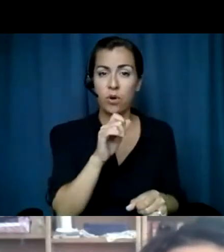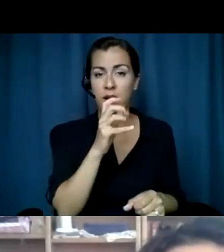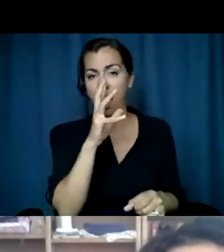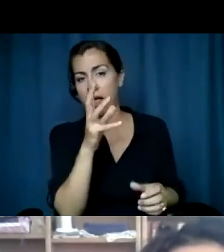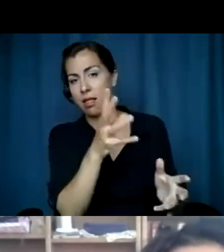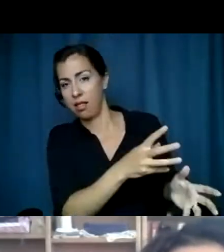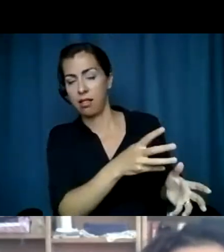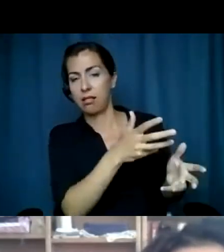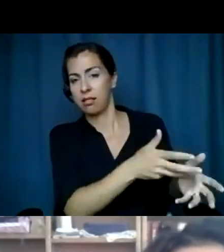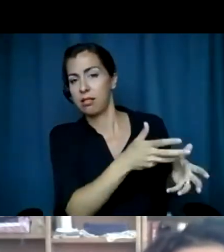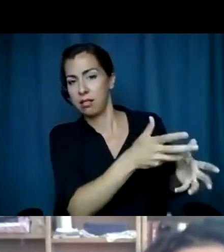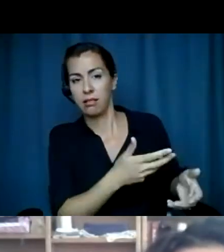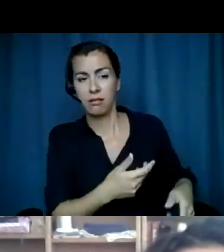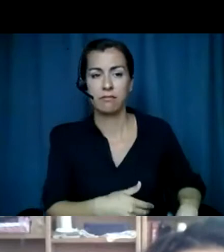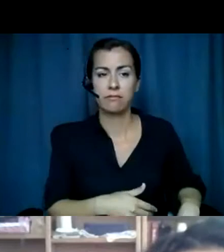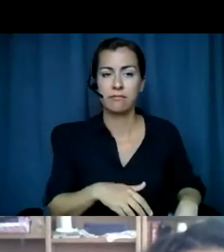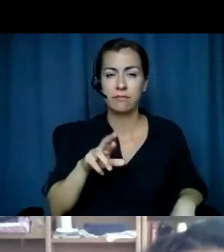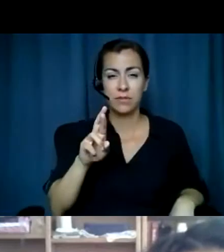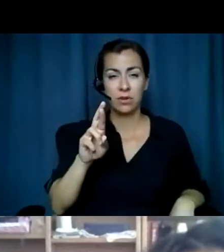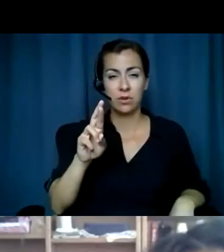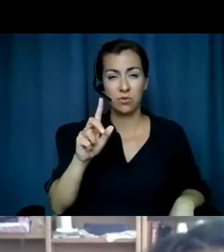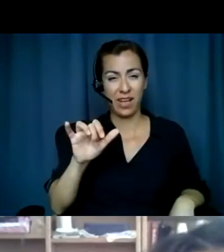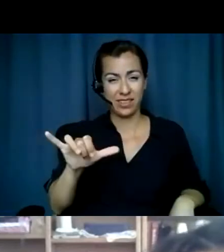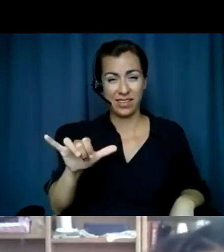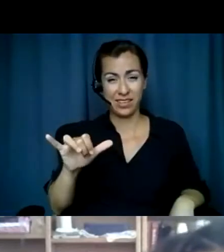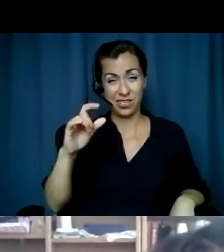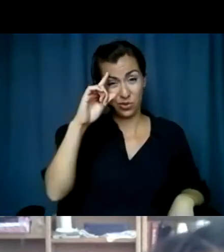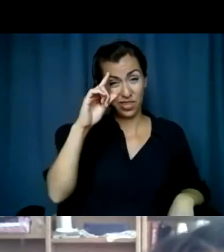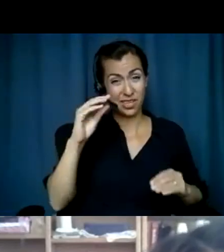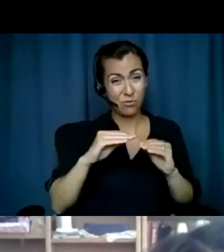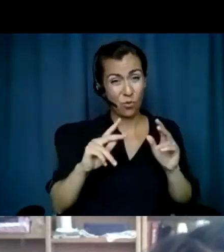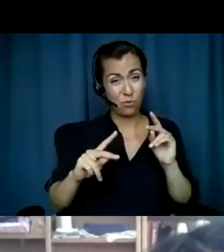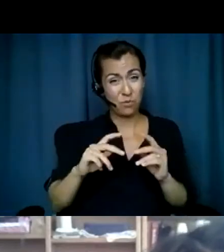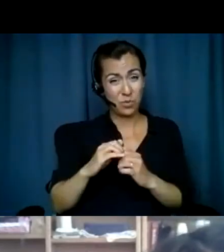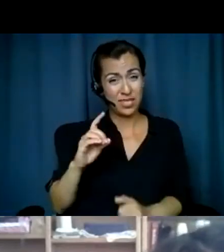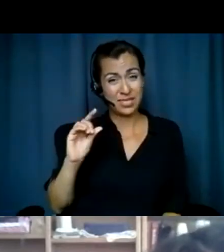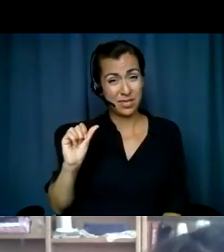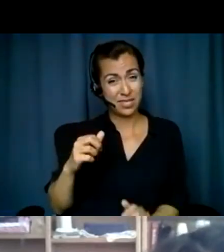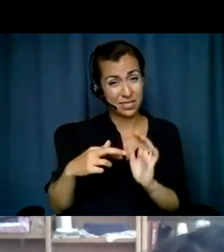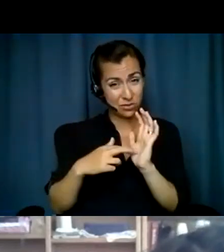how satisfied are you with the ADA Roundtable on voting rights, and the